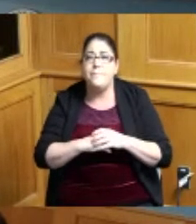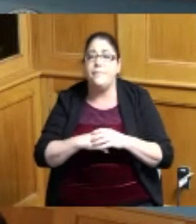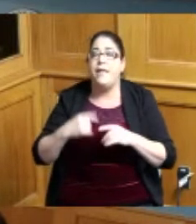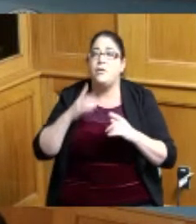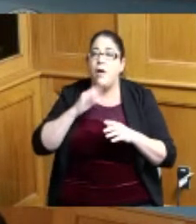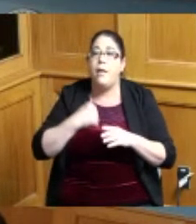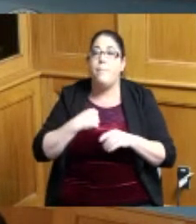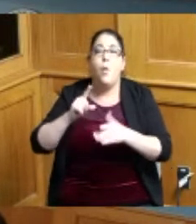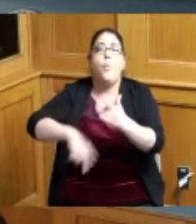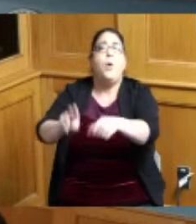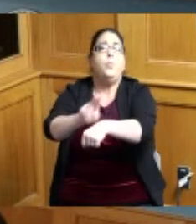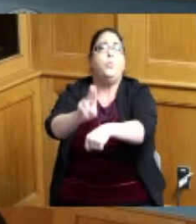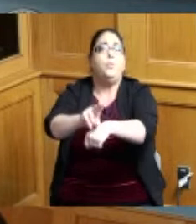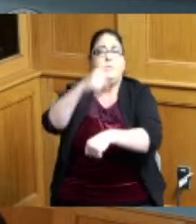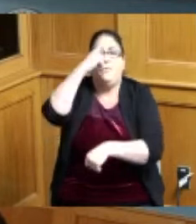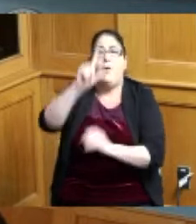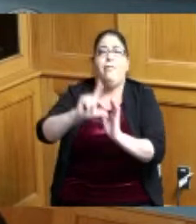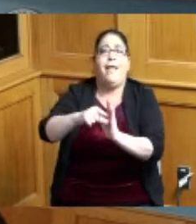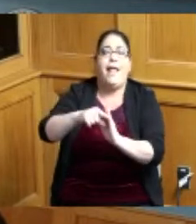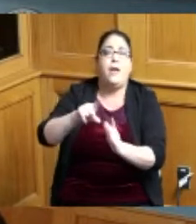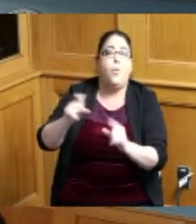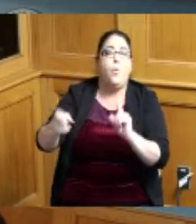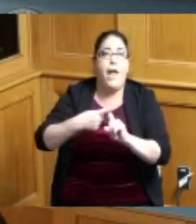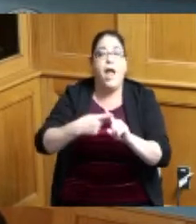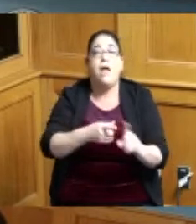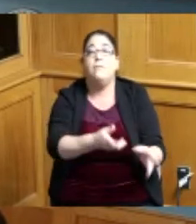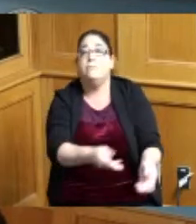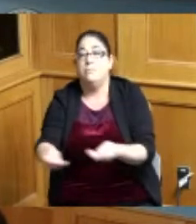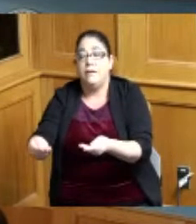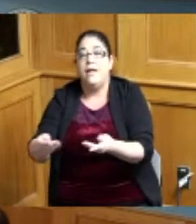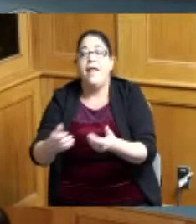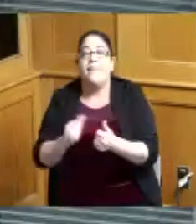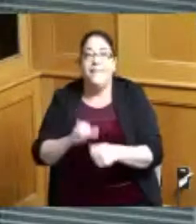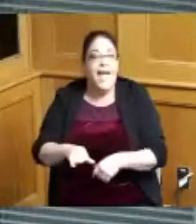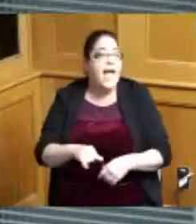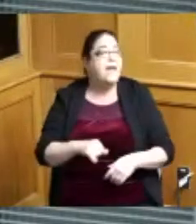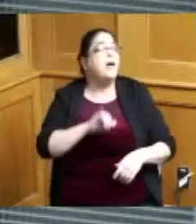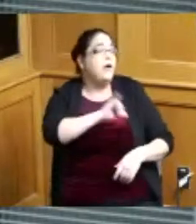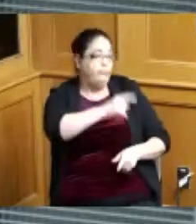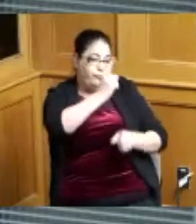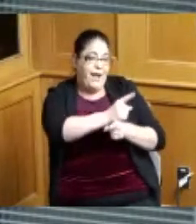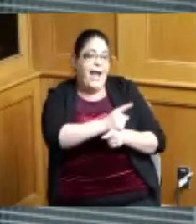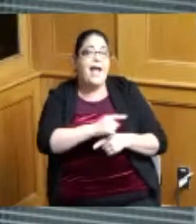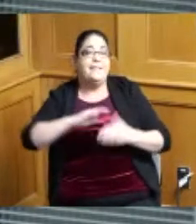land once right annexed so right which would be a zoning issue through the city of Harrison so yeah